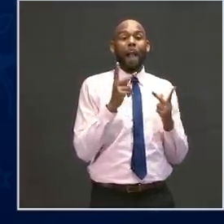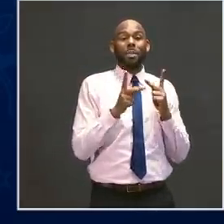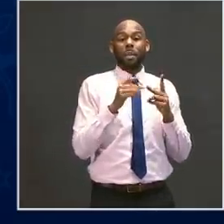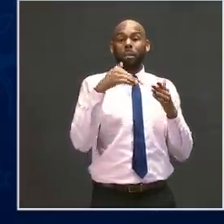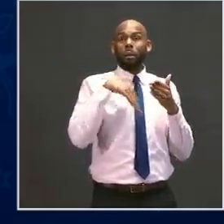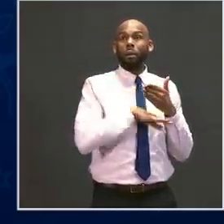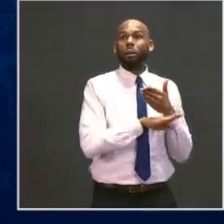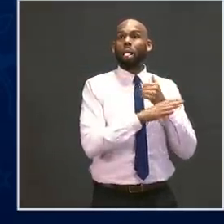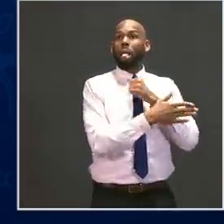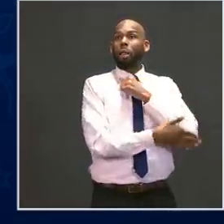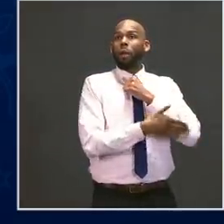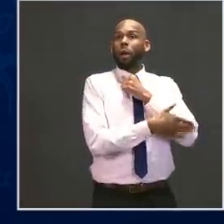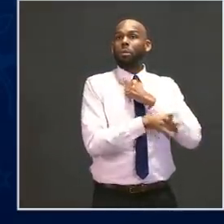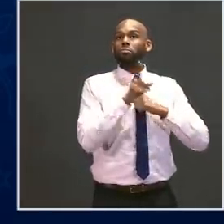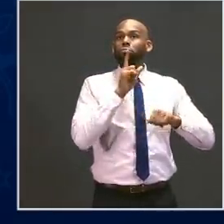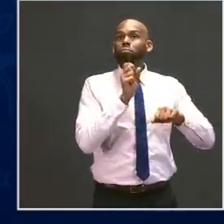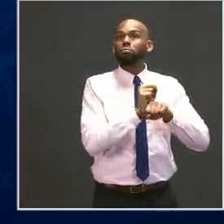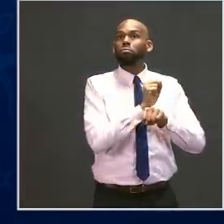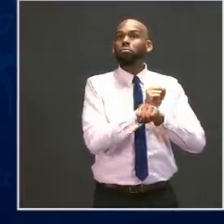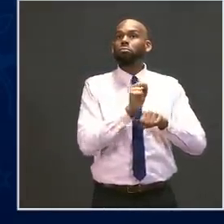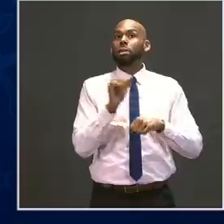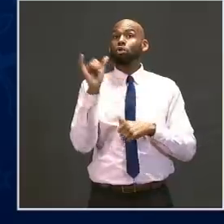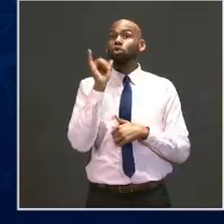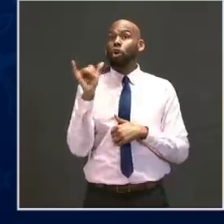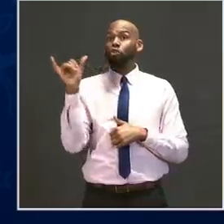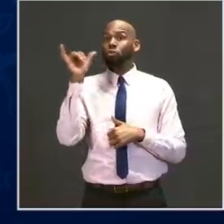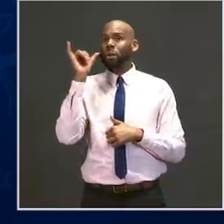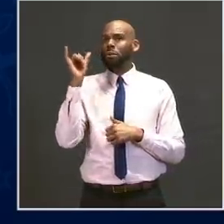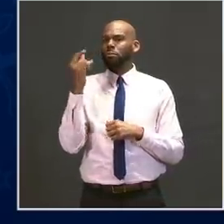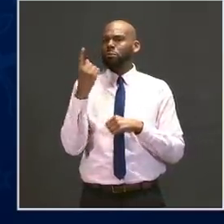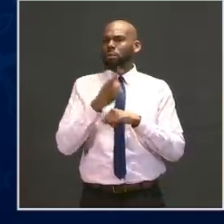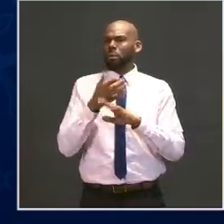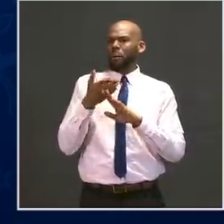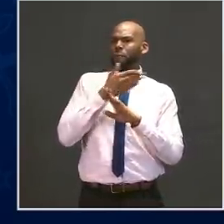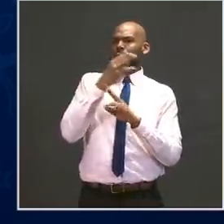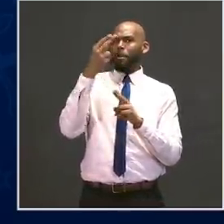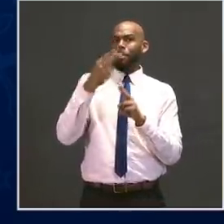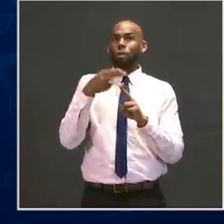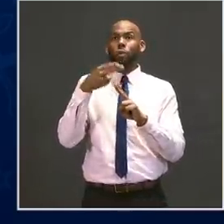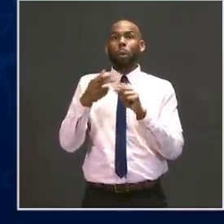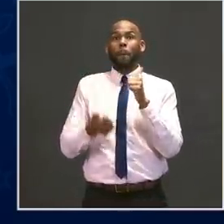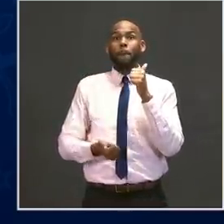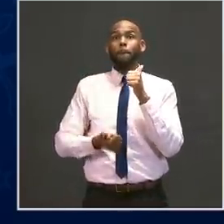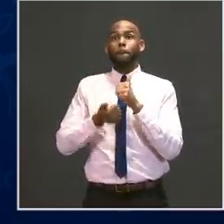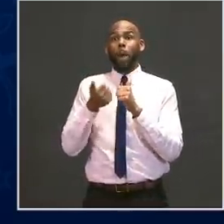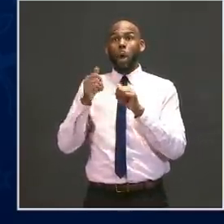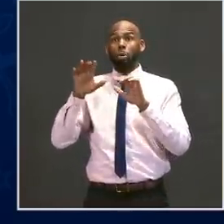And as I mentioned yesterday or the day before, it is -- the vast majority are turned away at the border.